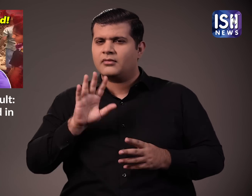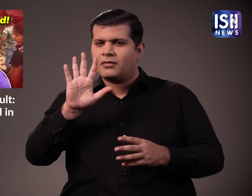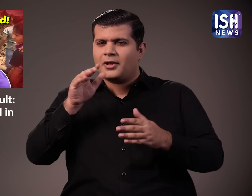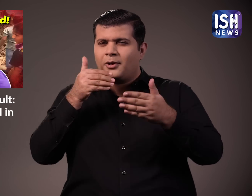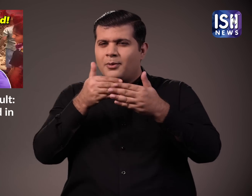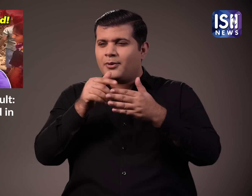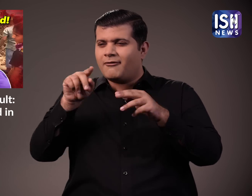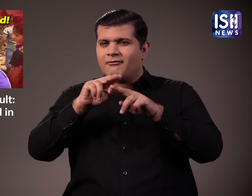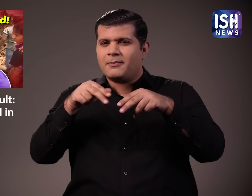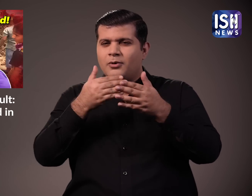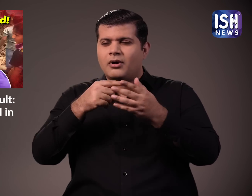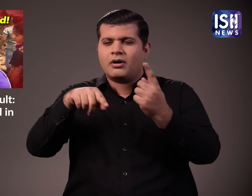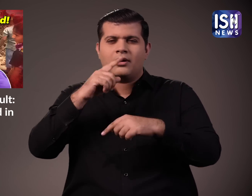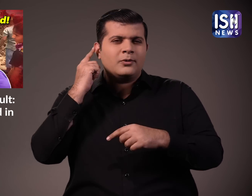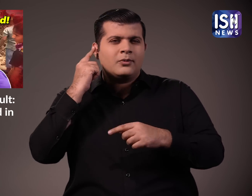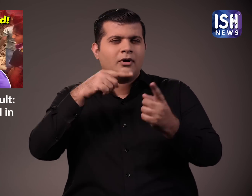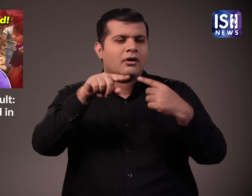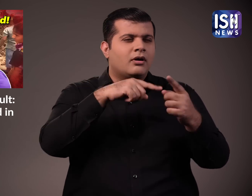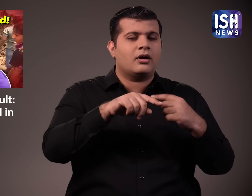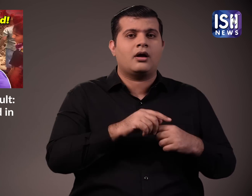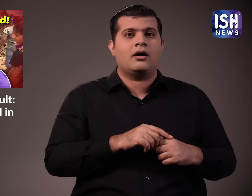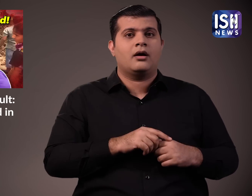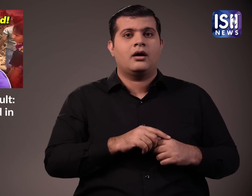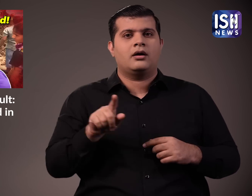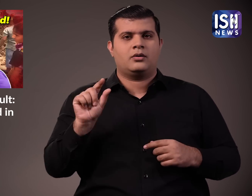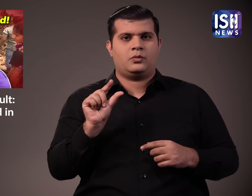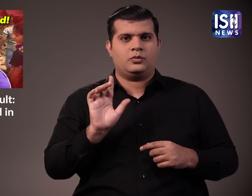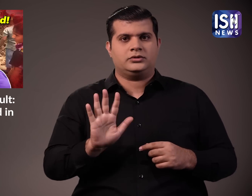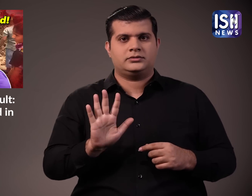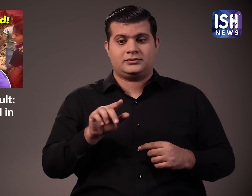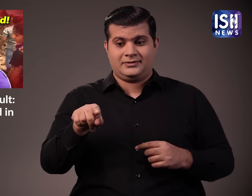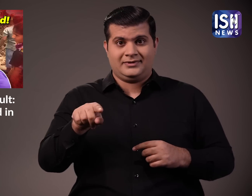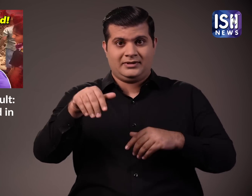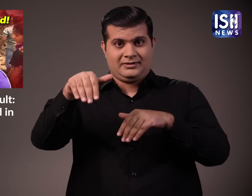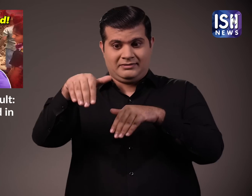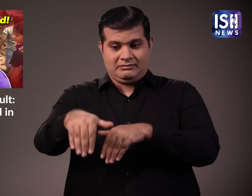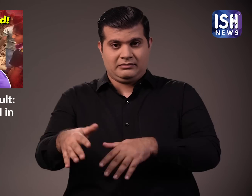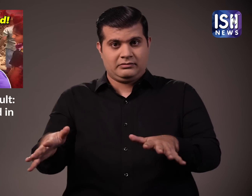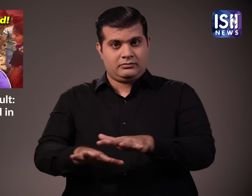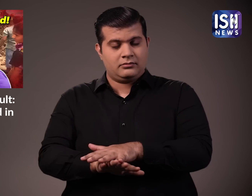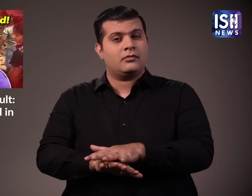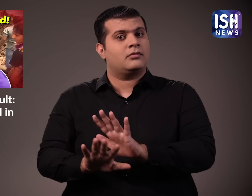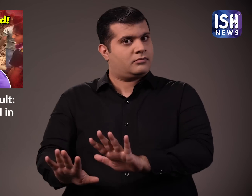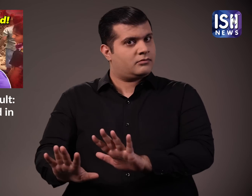Sources close to the family said that his parents are insisting on burial